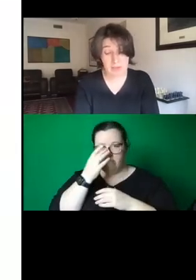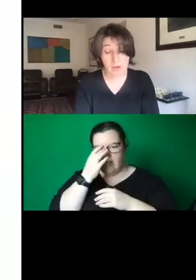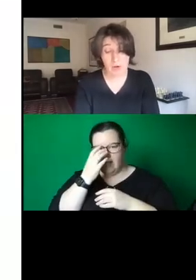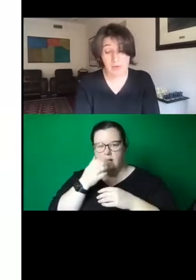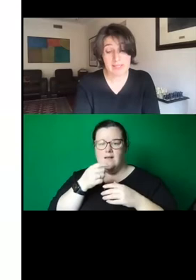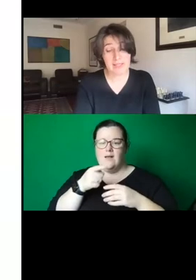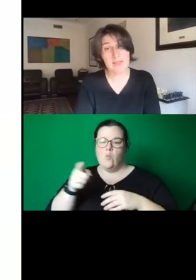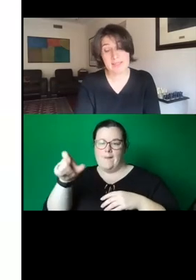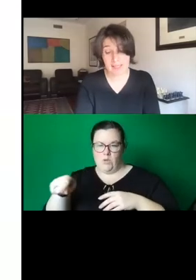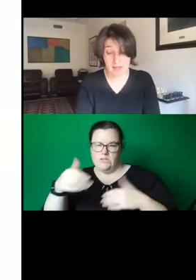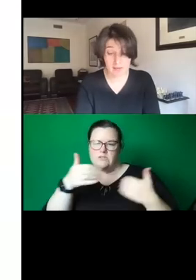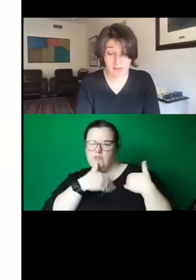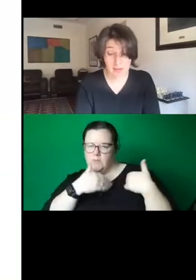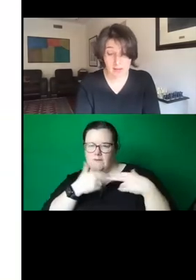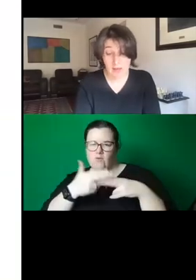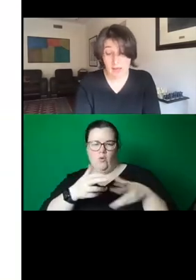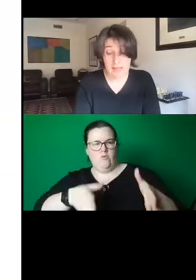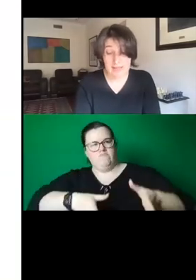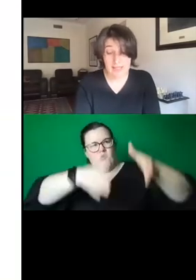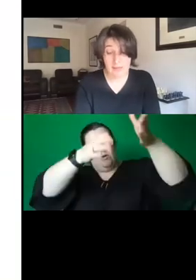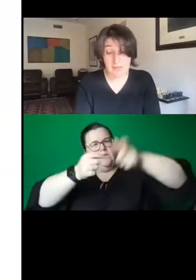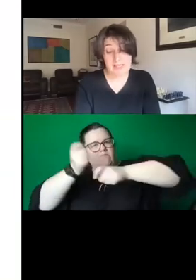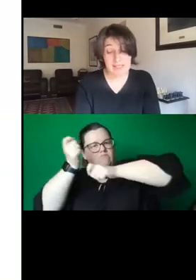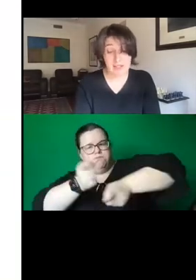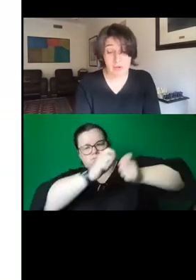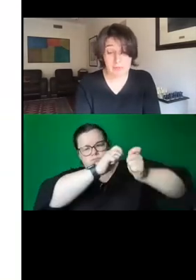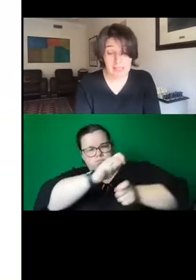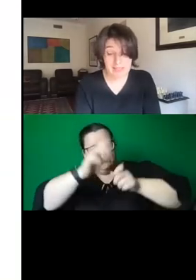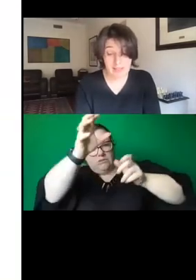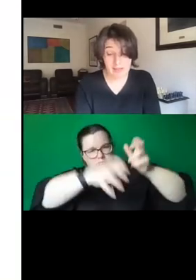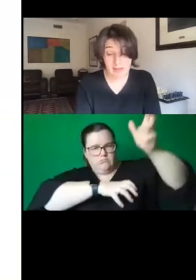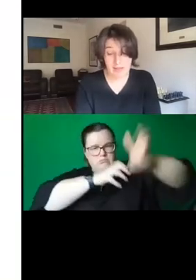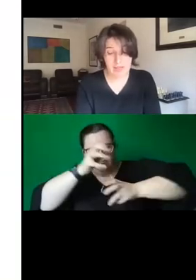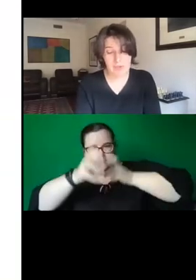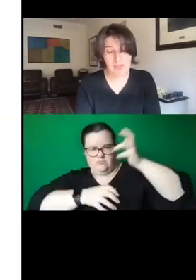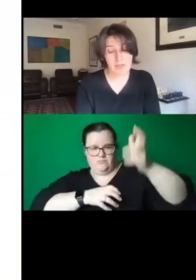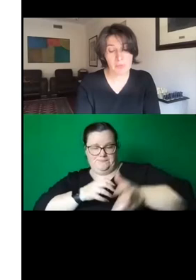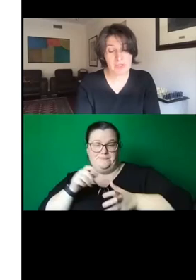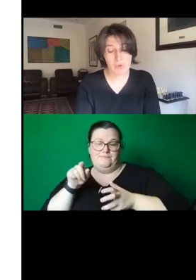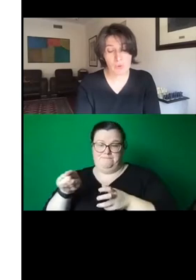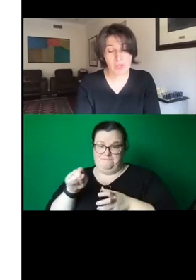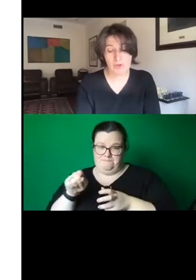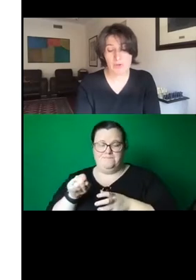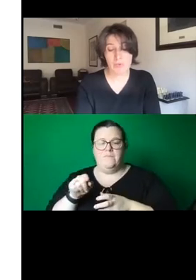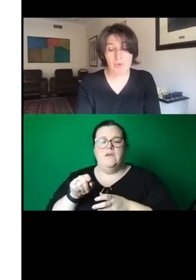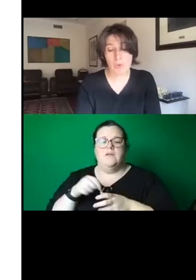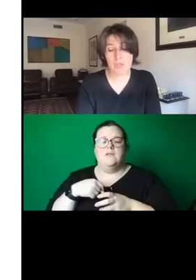of alexander ii in the same center of policy this was the communist order to remove all tsarist